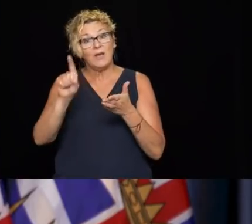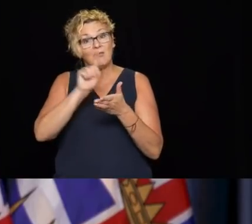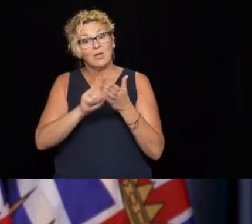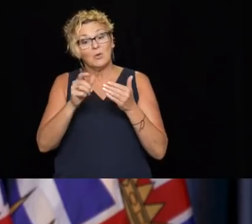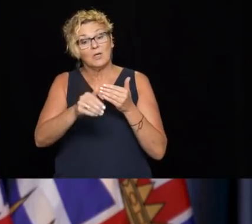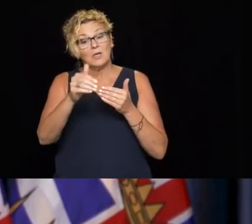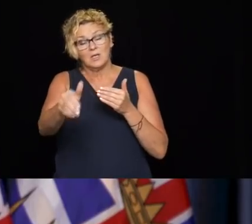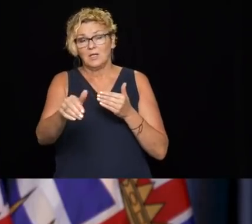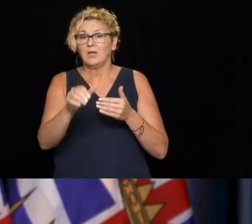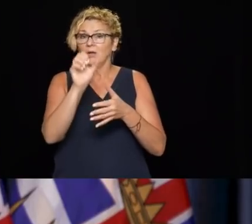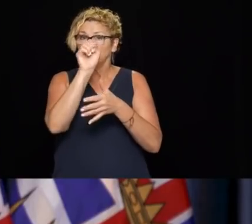and every week